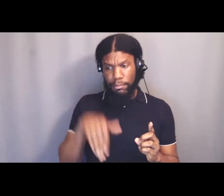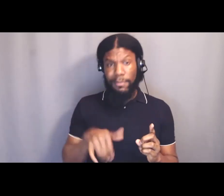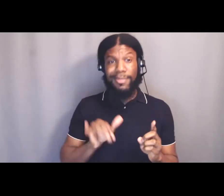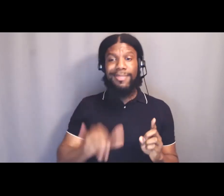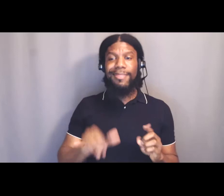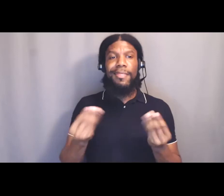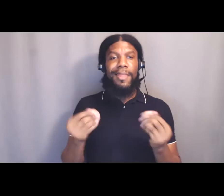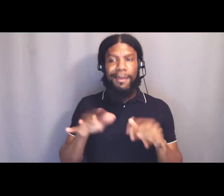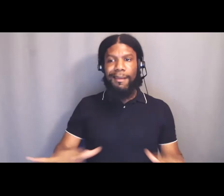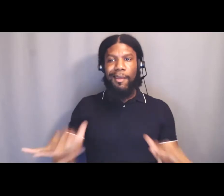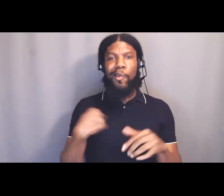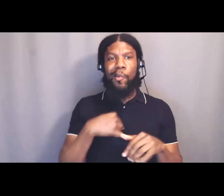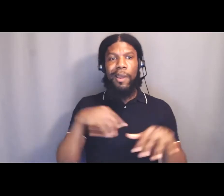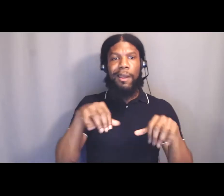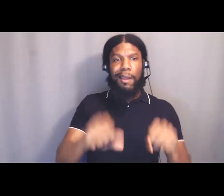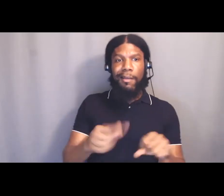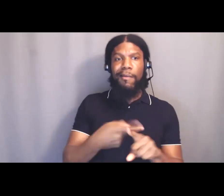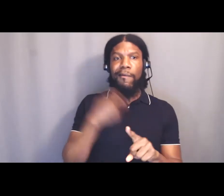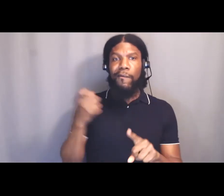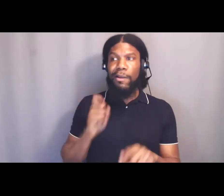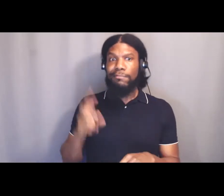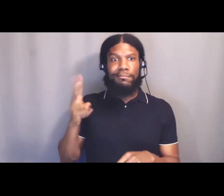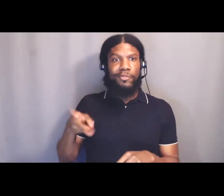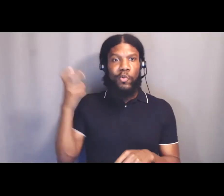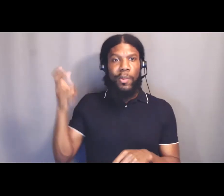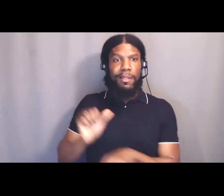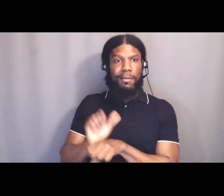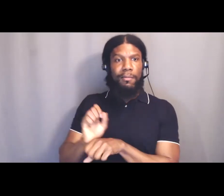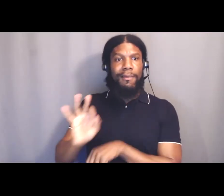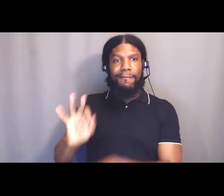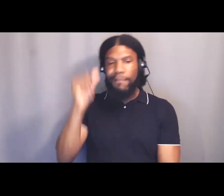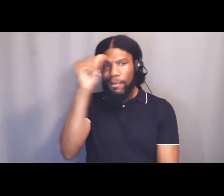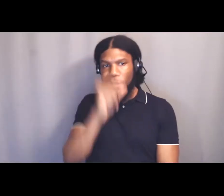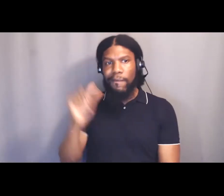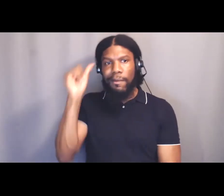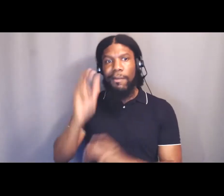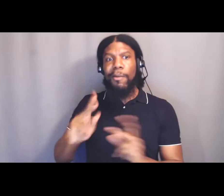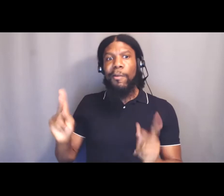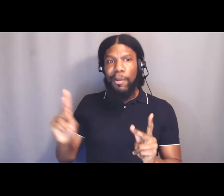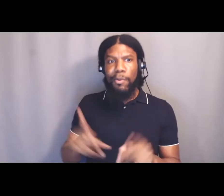and the stolen labor of African people. And so I'll say that spirit works through me